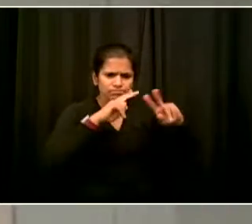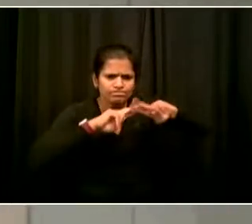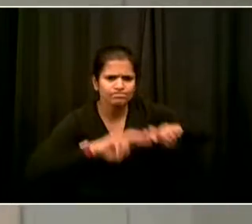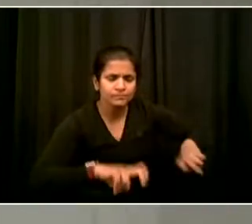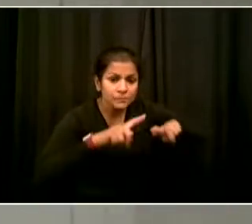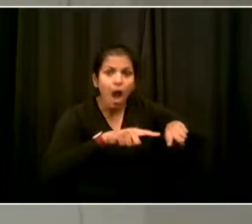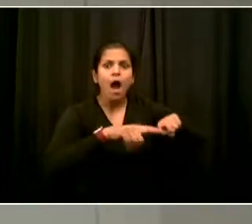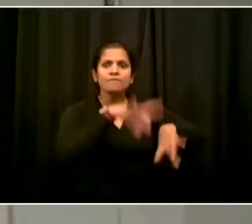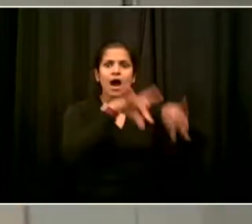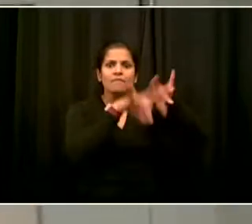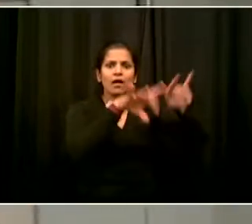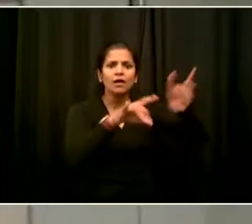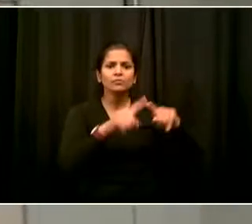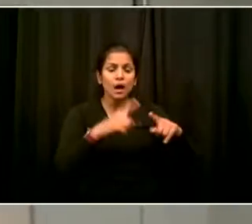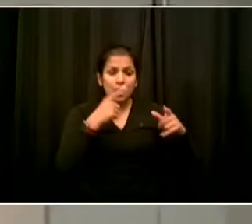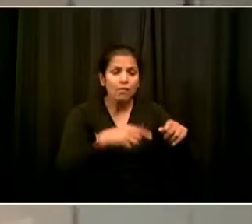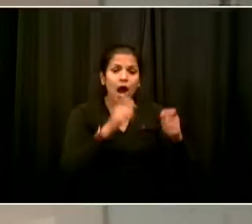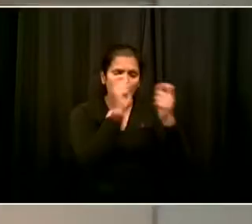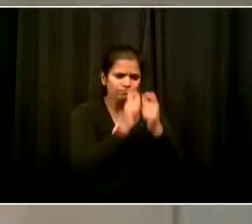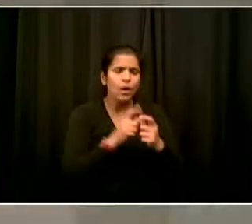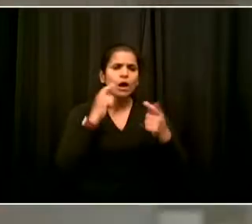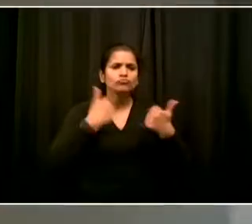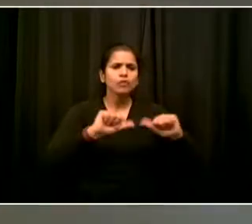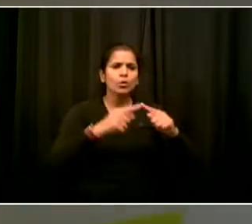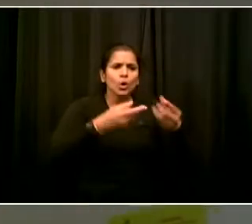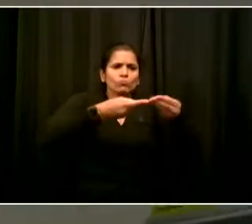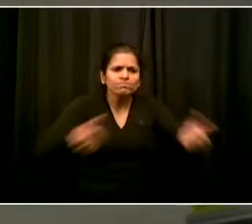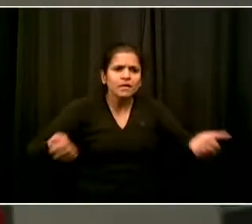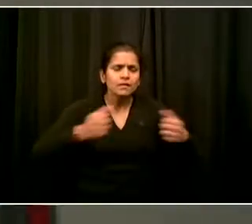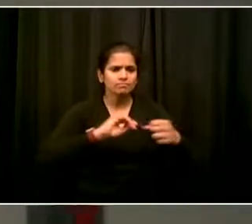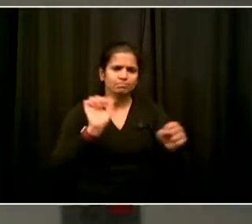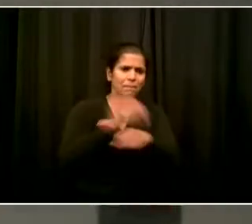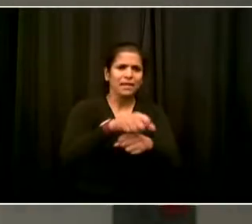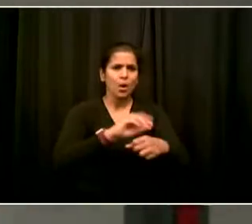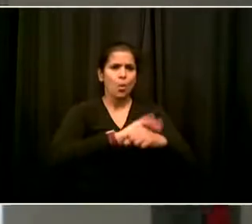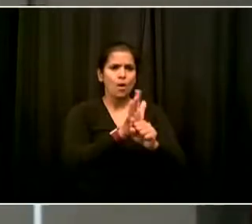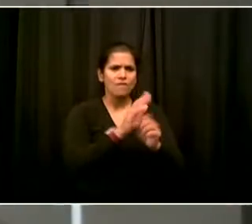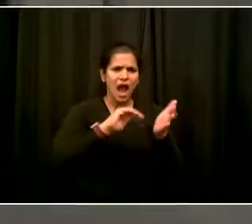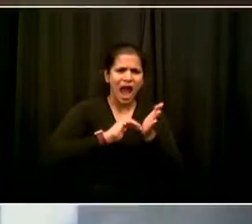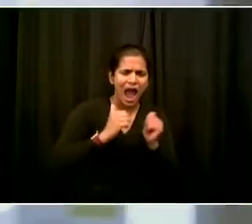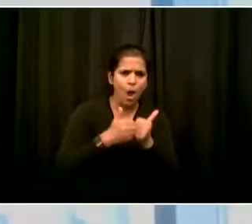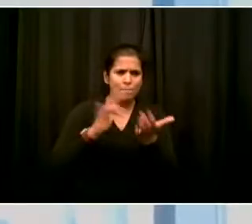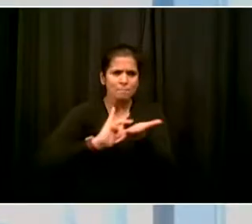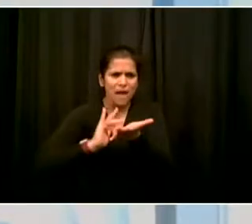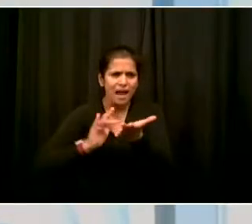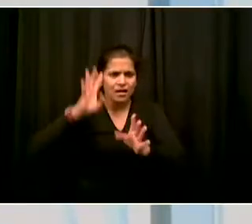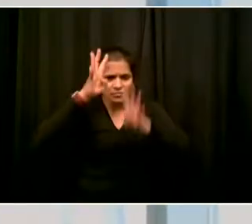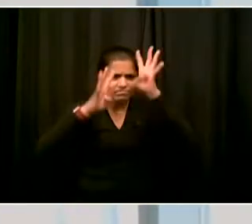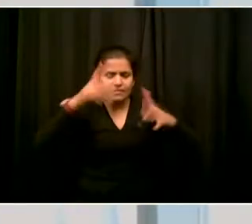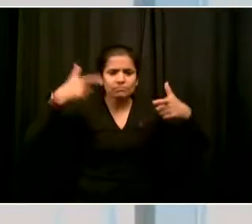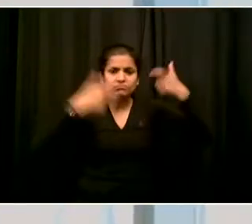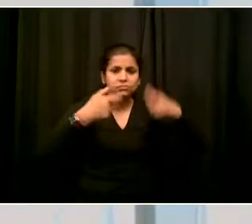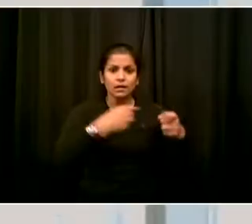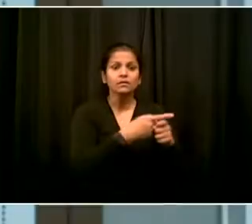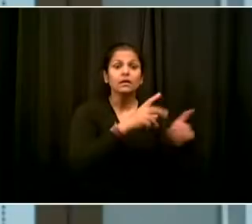MANHATTAN. WE'LL GIVE YOU A WALK THROUGH OF WHAT WE GO THROUGH. ONCE THE SAMPLES ARE RECEIVED, THEY'RE BROUGHT DOWN HERE.